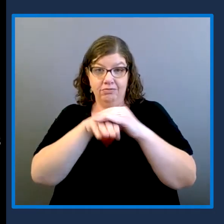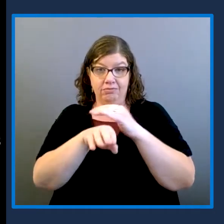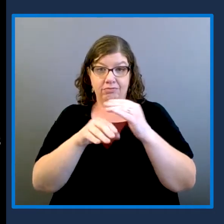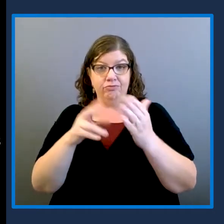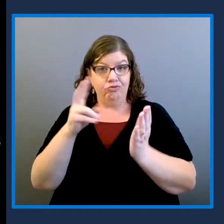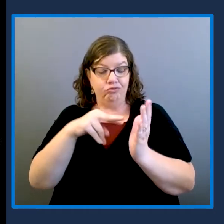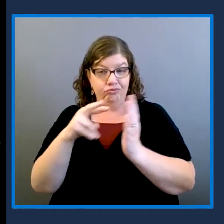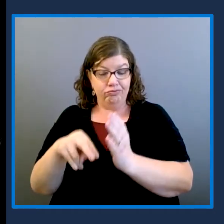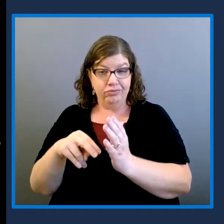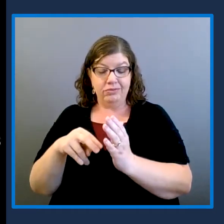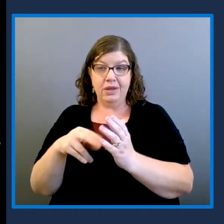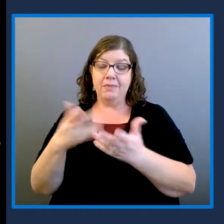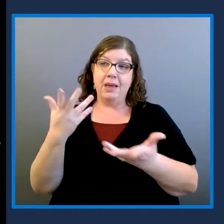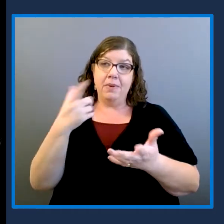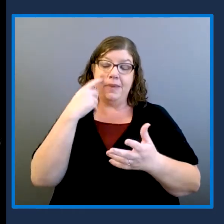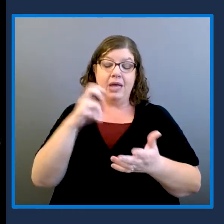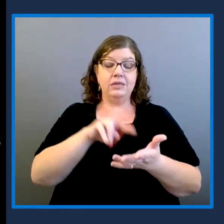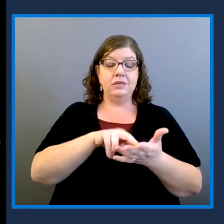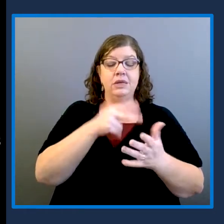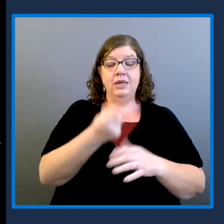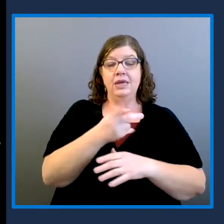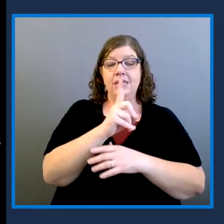multiple settings whether it's due to dyslexia